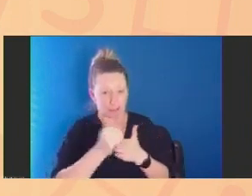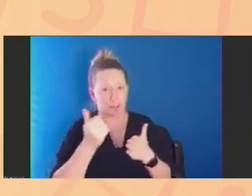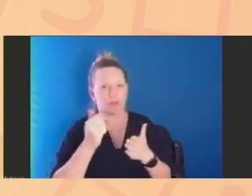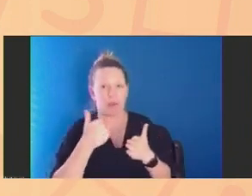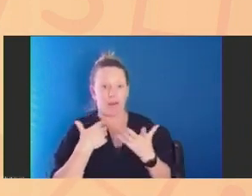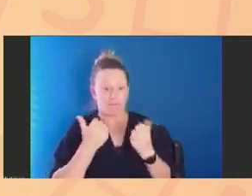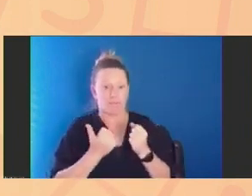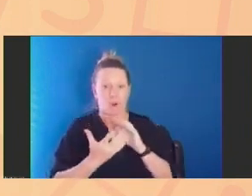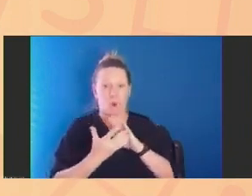Thank you.